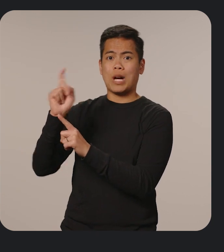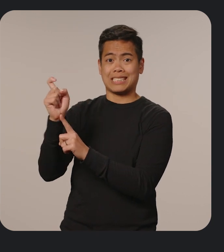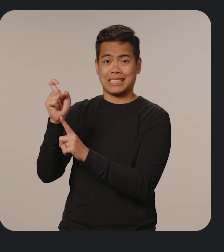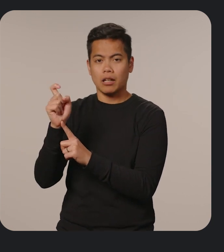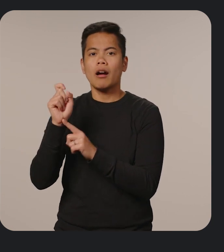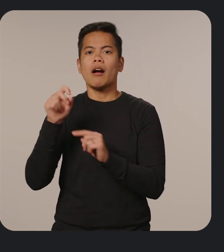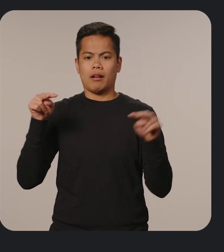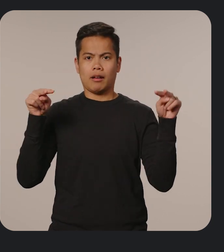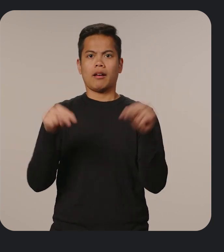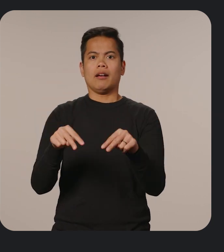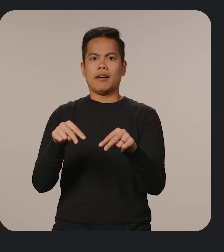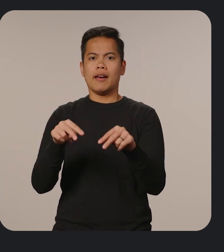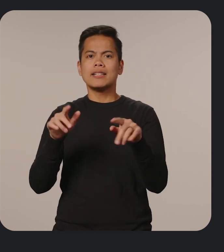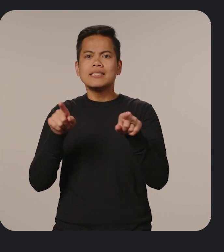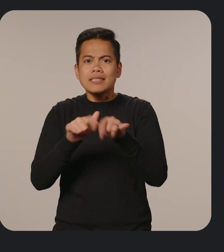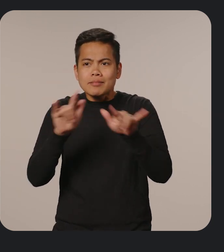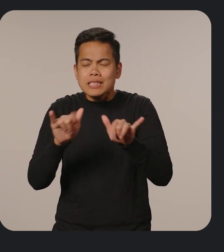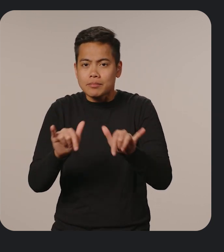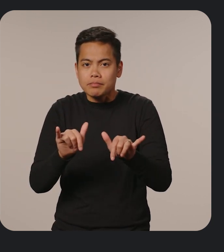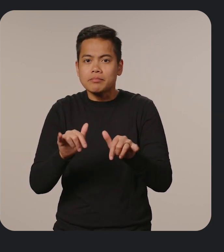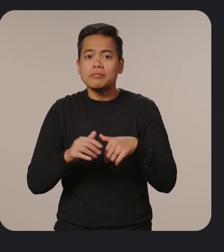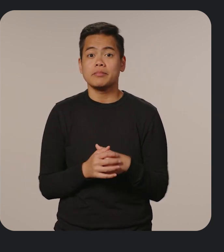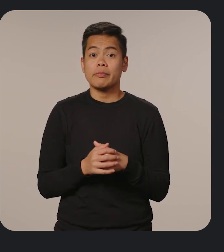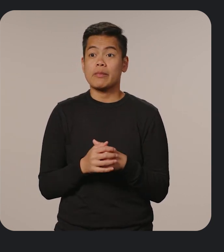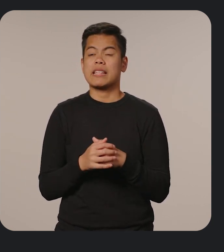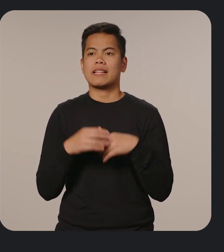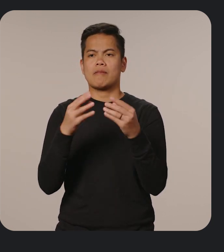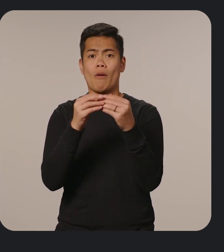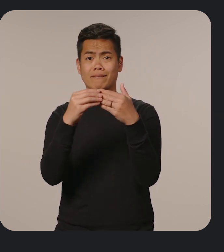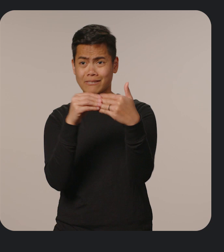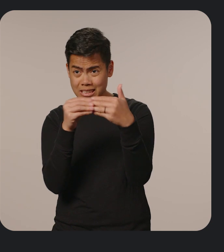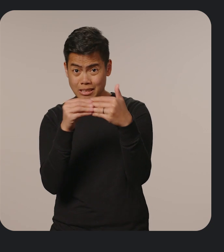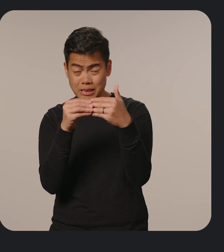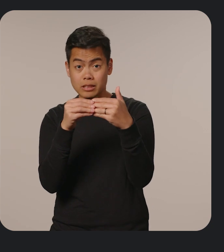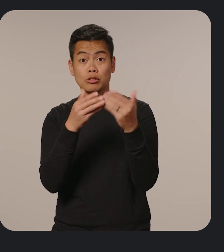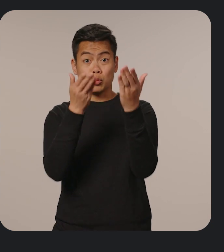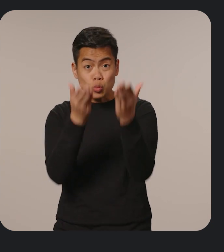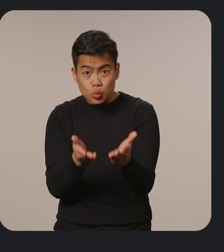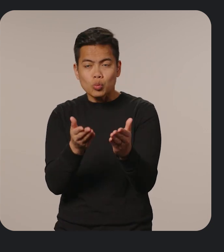to you, as well the app makers. Come and join us and build personal apps with Material You.